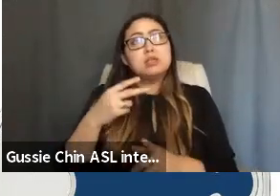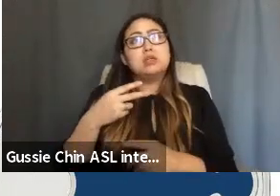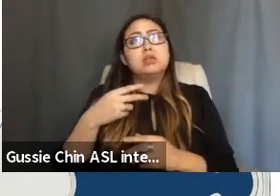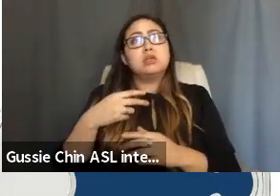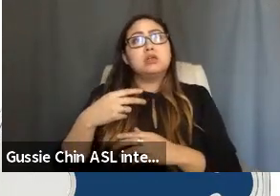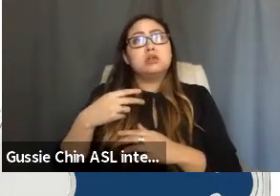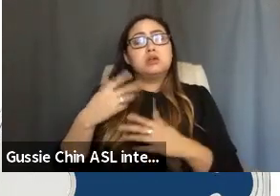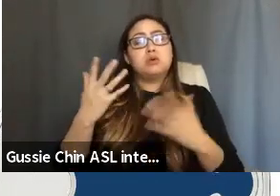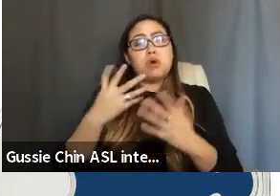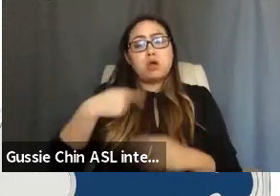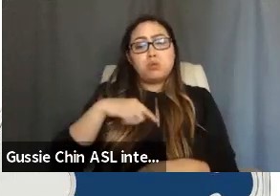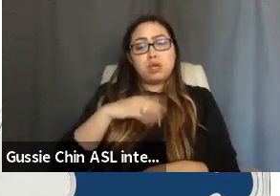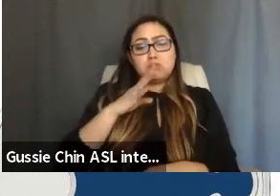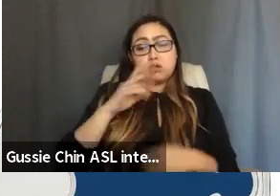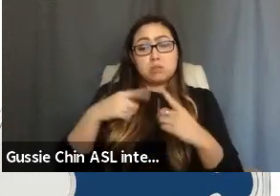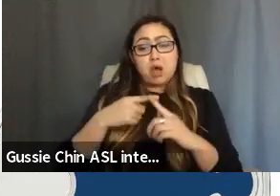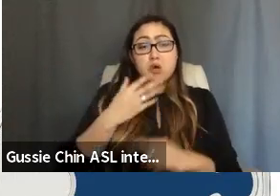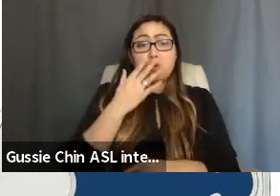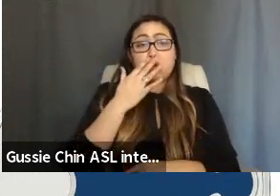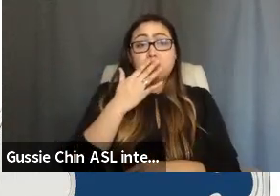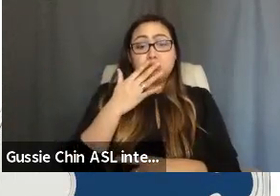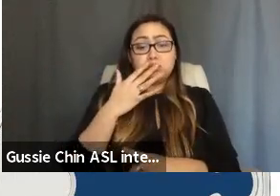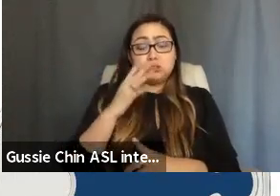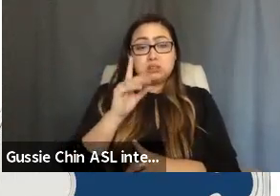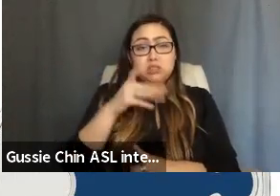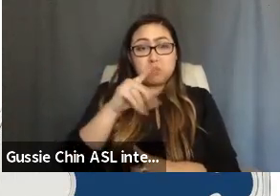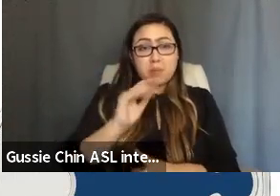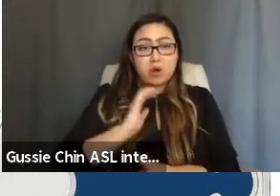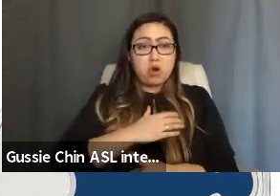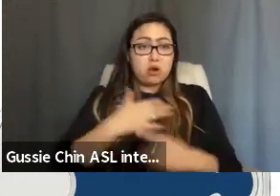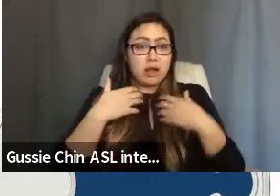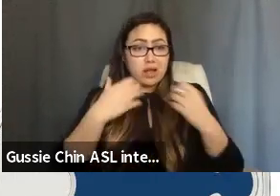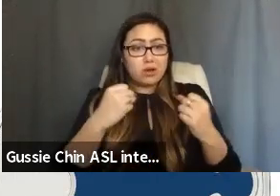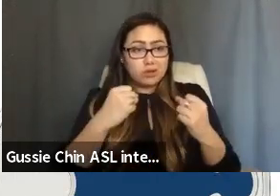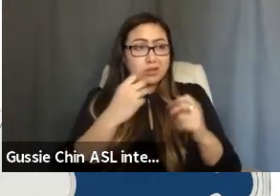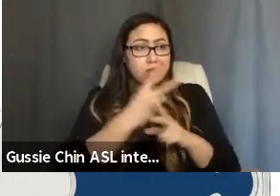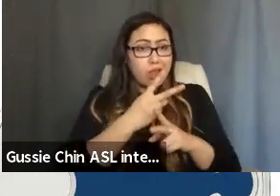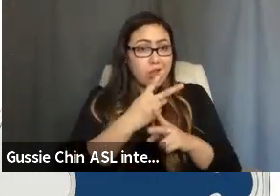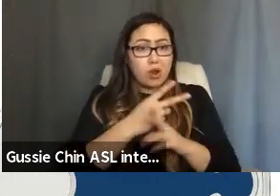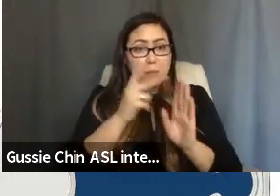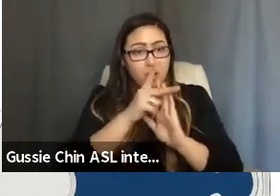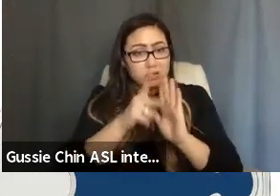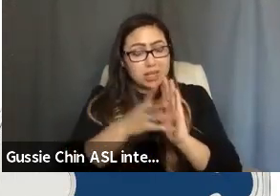of Colorado's department of healthcare policy and finance. This is such a huge health partner that